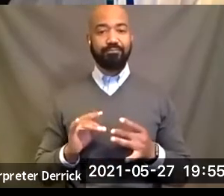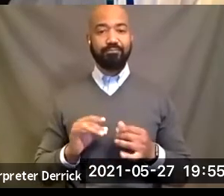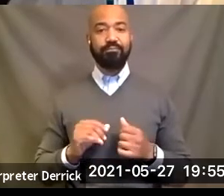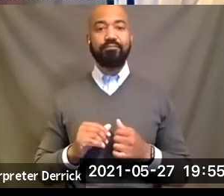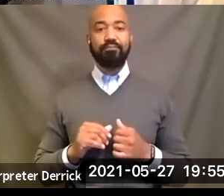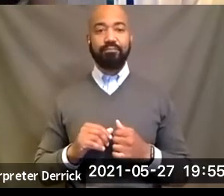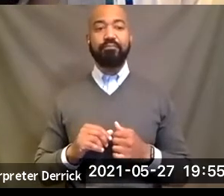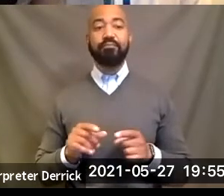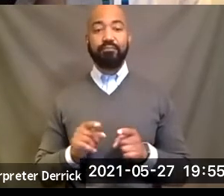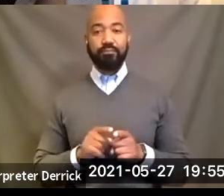Kirya Traber (she/her): that's incredibly powerful.